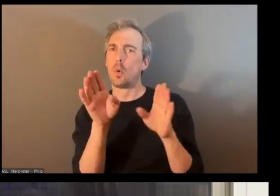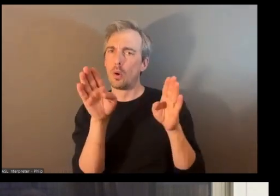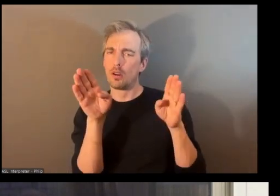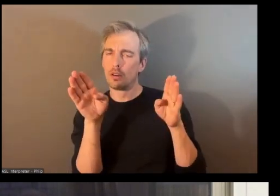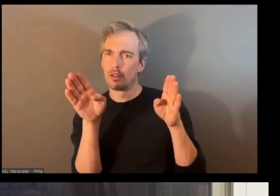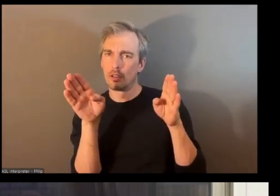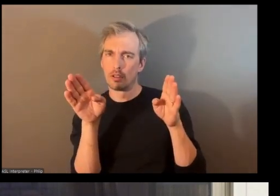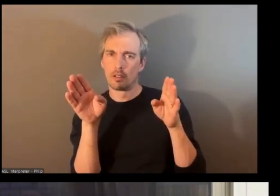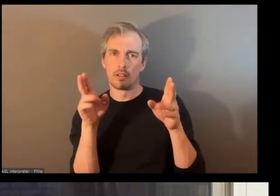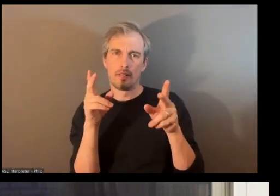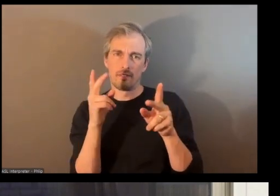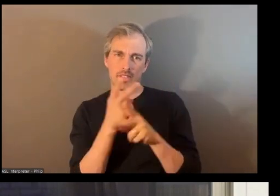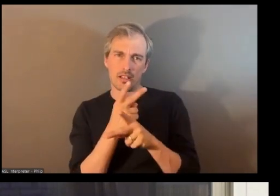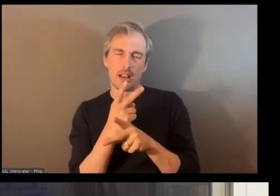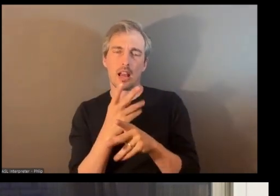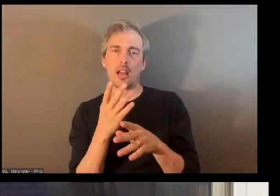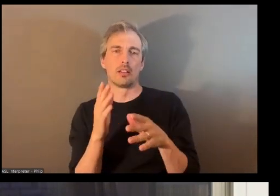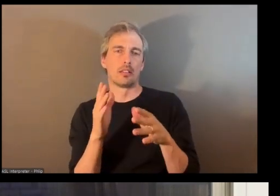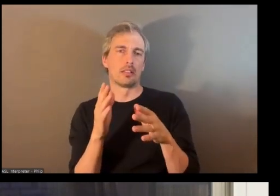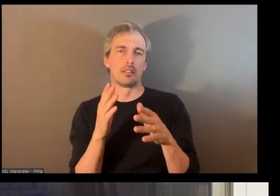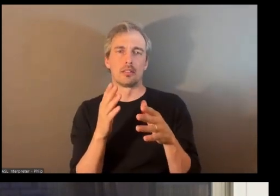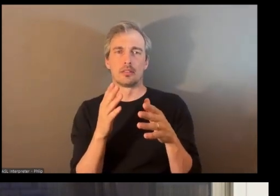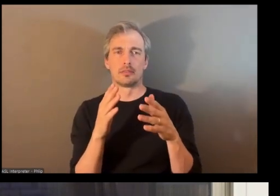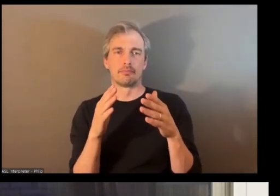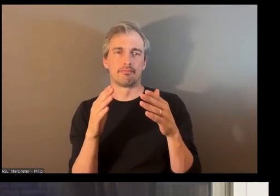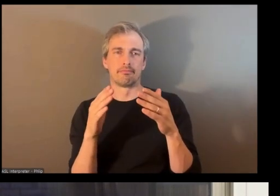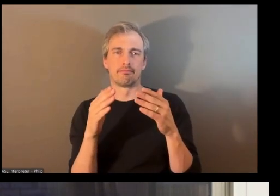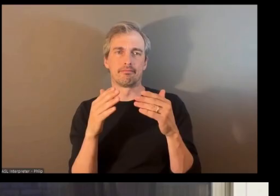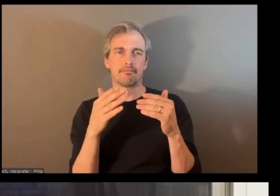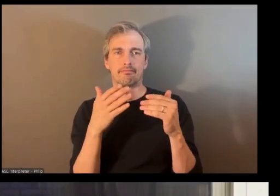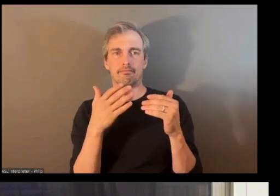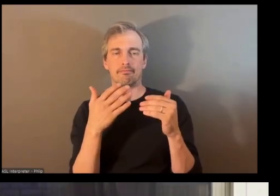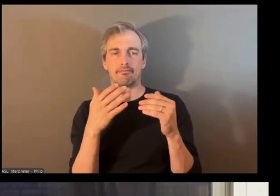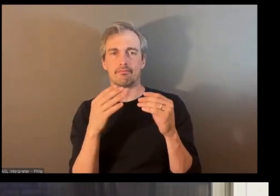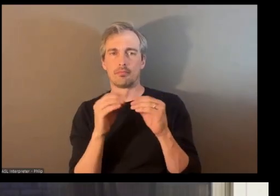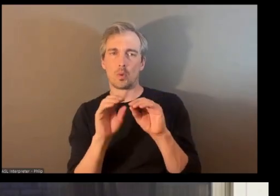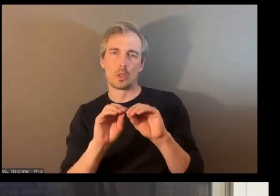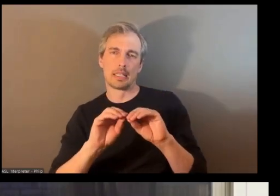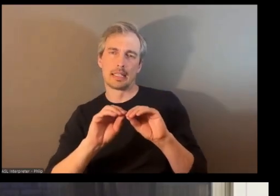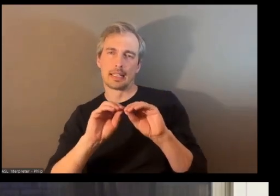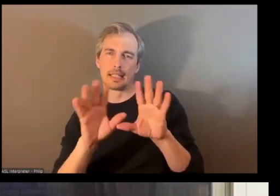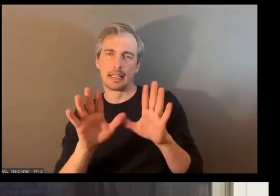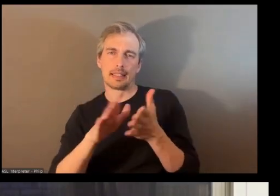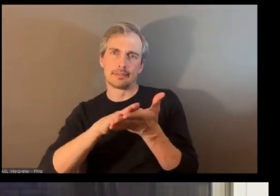And also for English but also not English languages... Common European